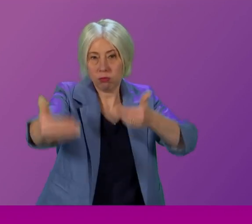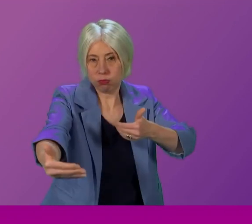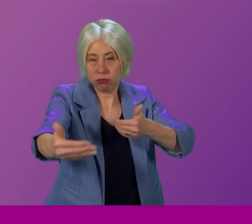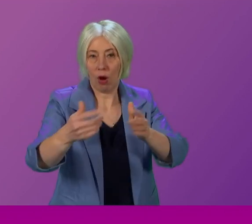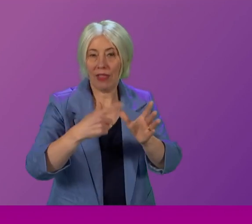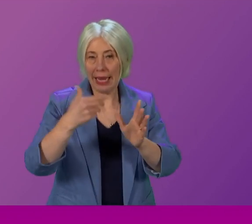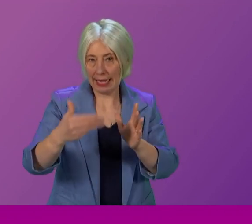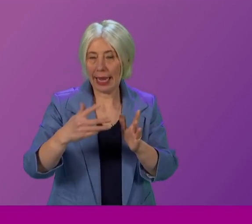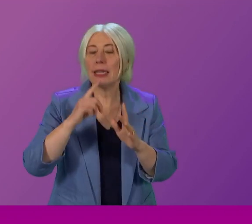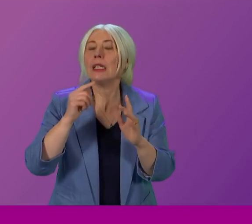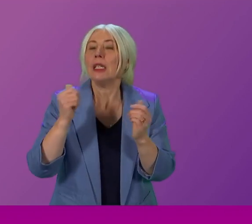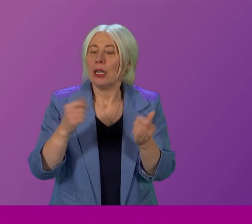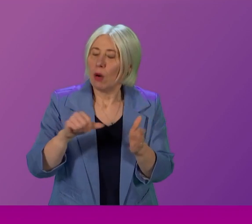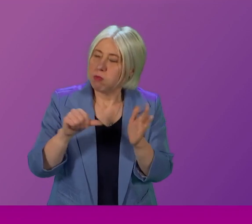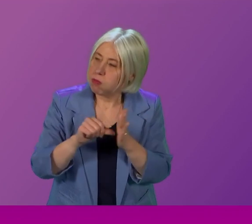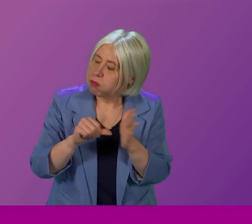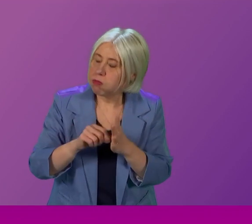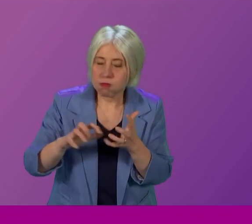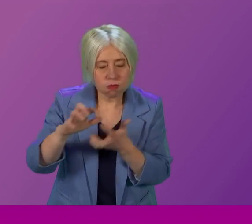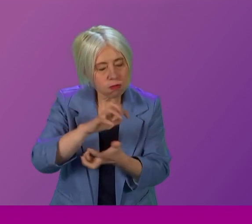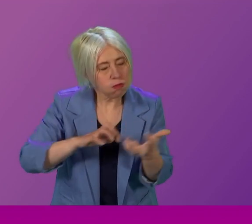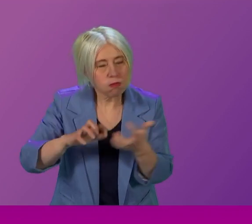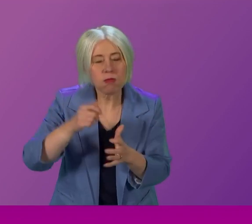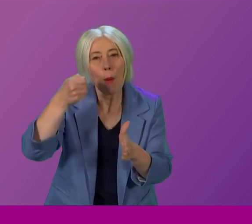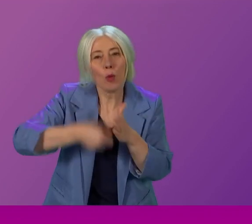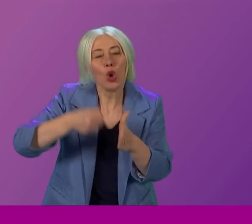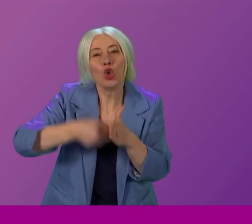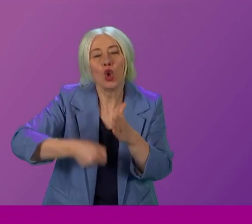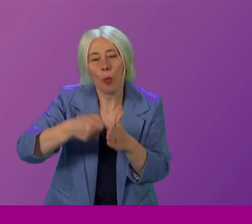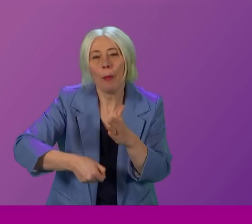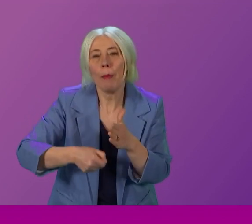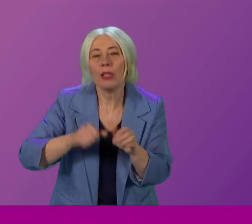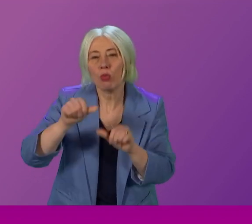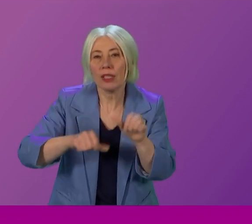after a very difficult and complex procurement procedure, that the award of that contract at